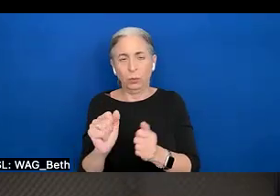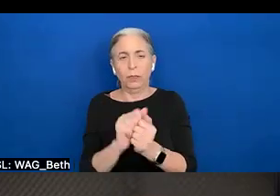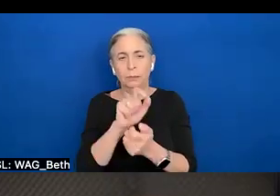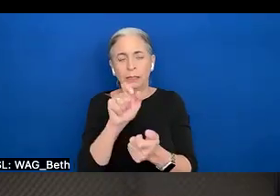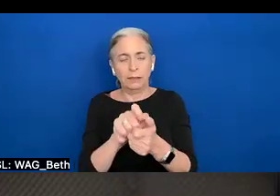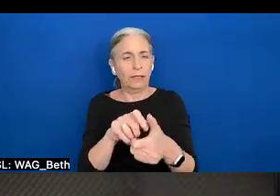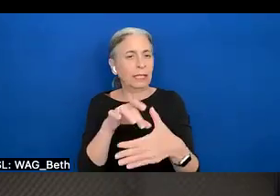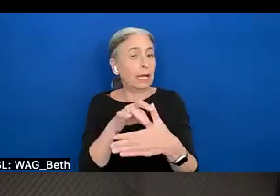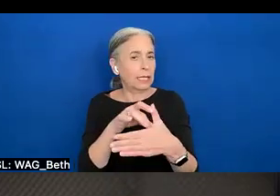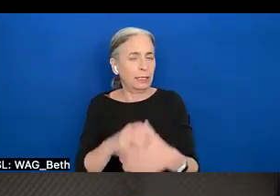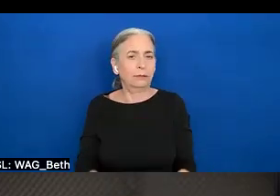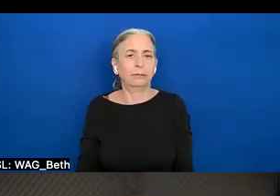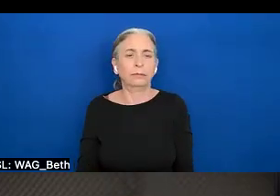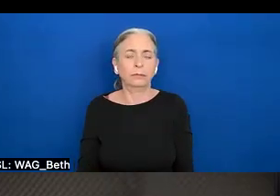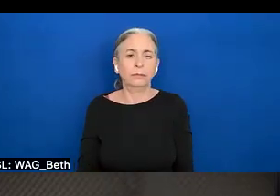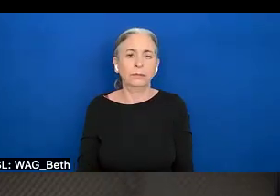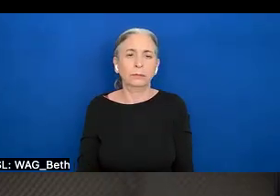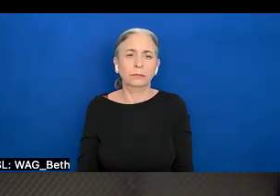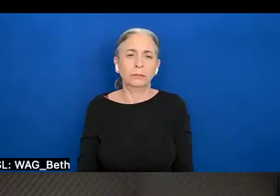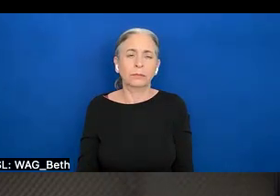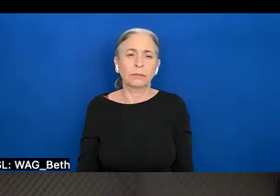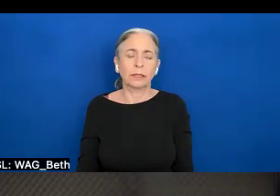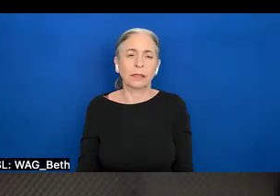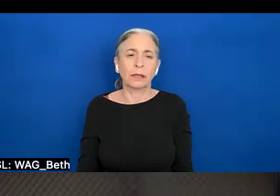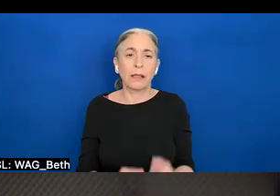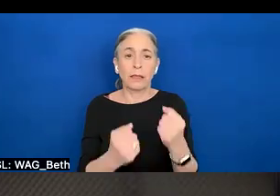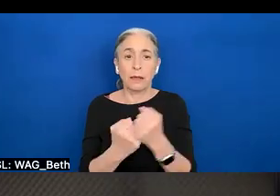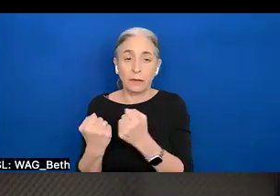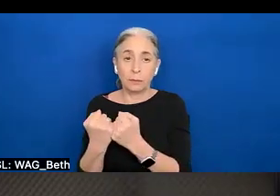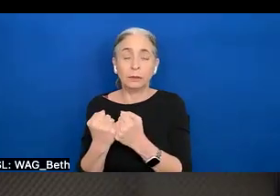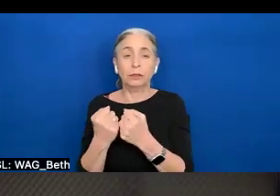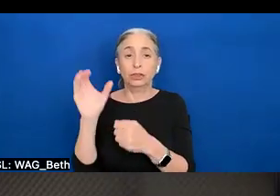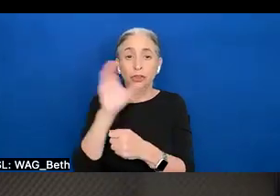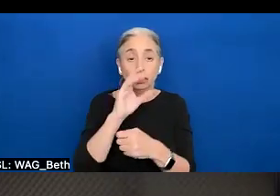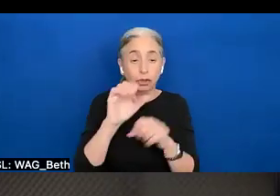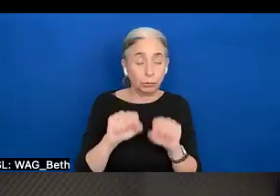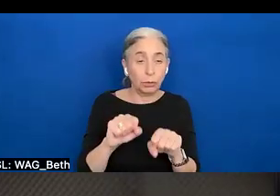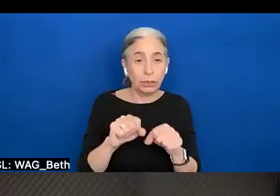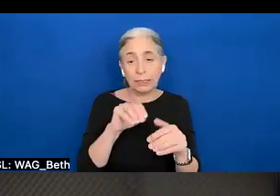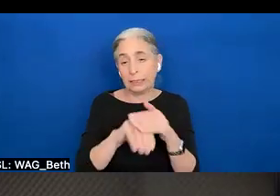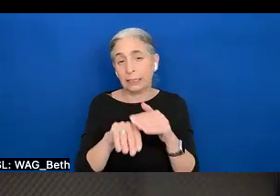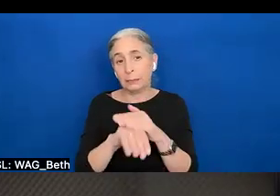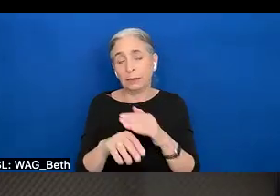significant content. And that is fundamental for better searchability and